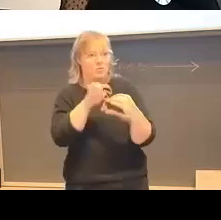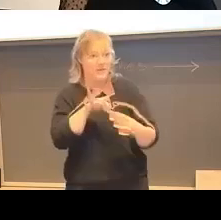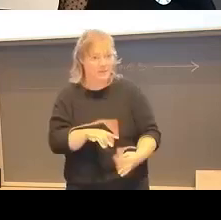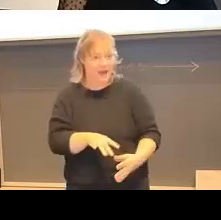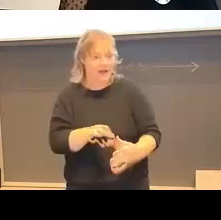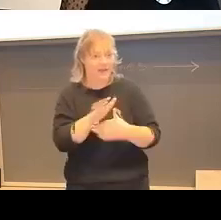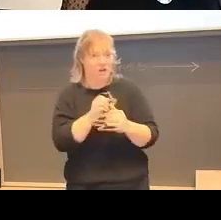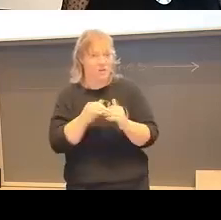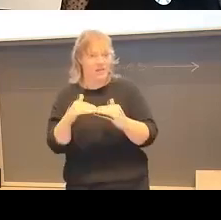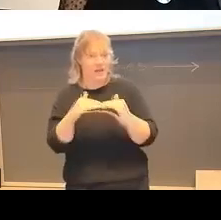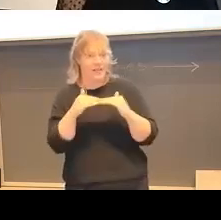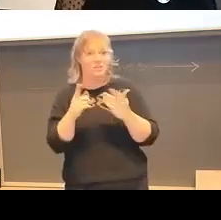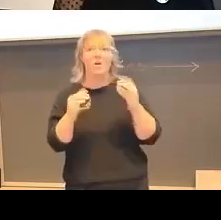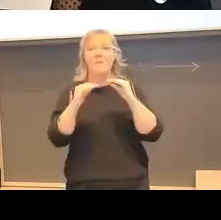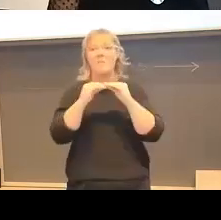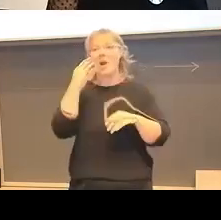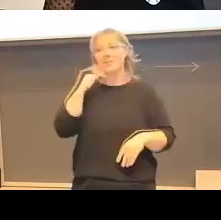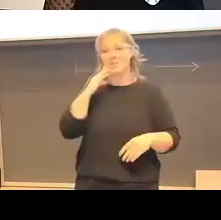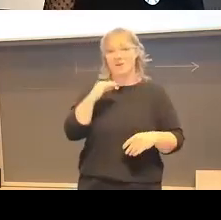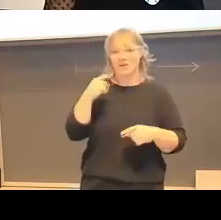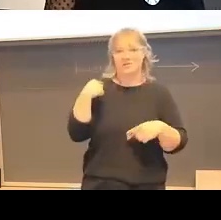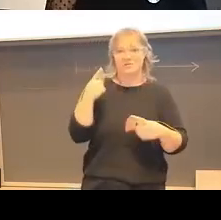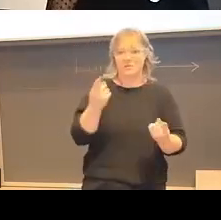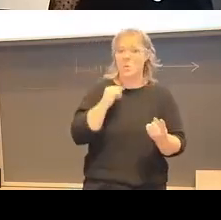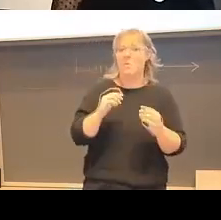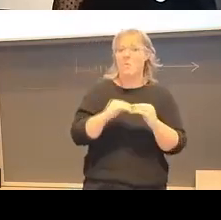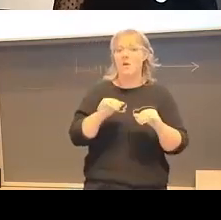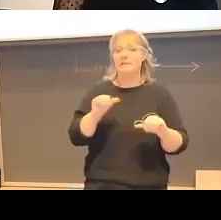more experience were more apprehensive to share critical feedback to most effectively